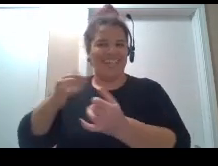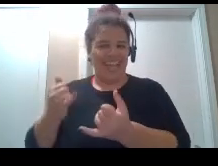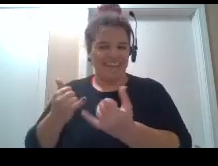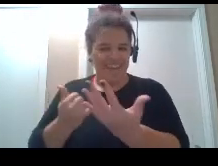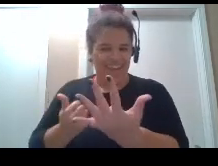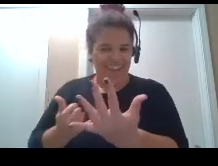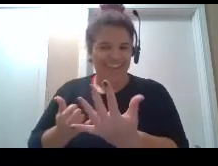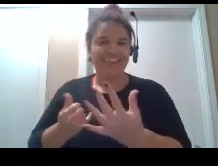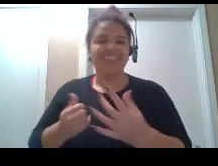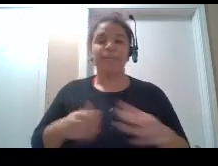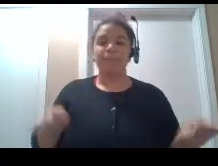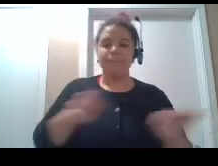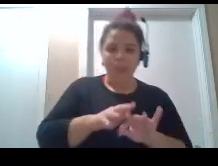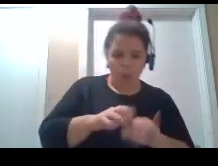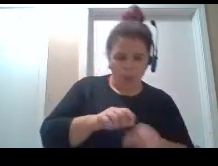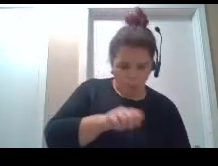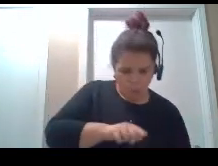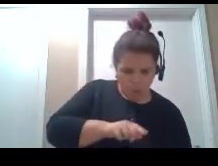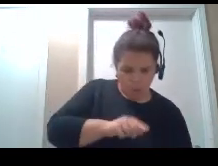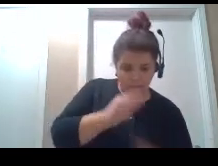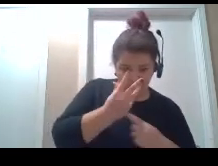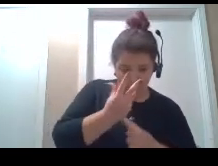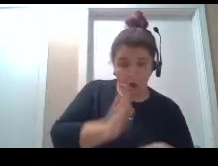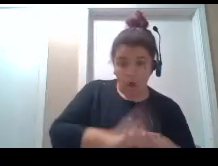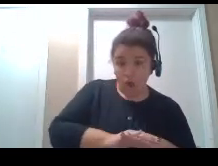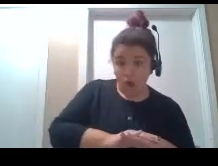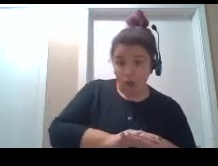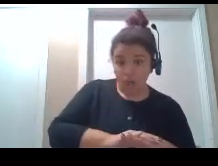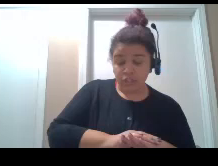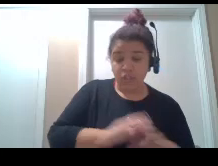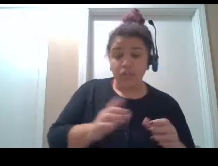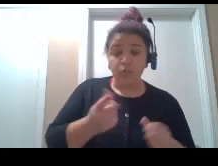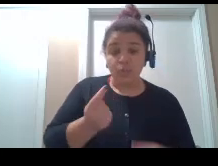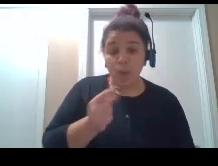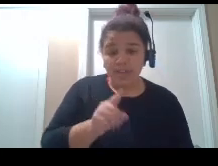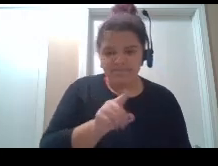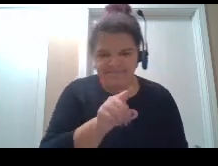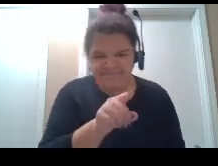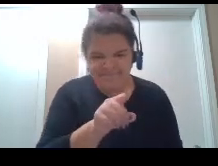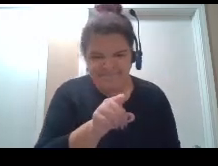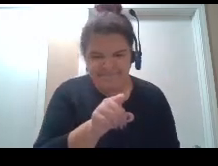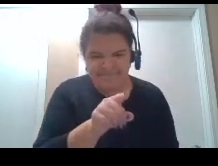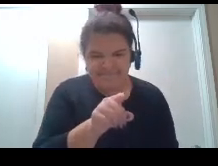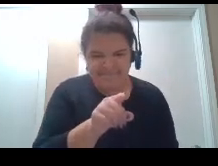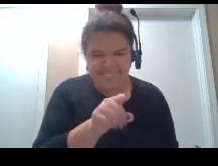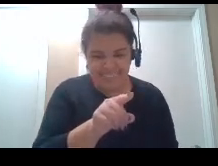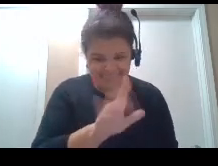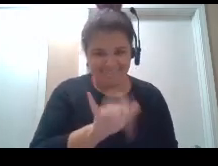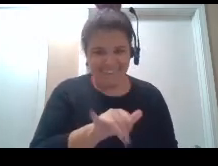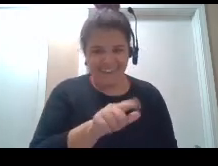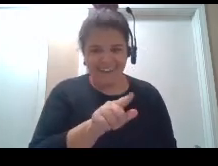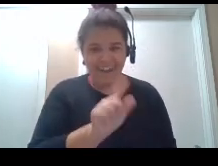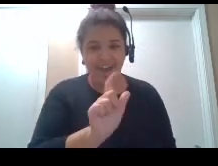sure the video camera is turned on. To do this, move your cursor to the video icon and slide